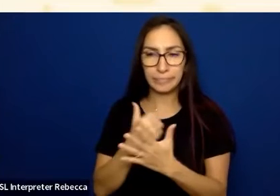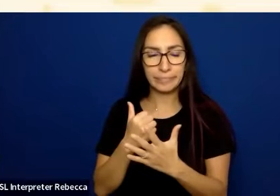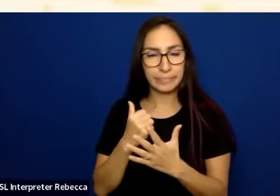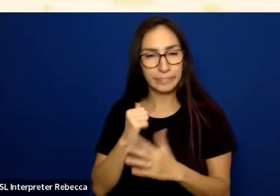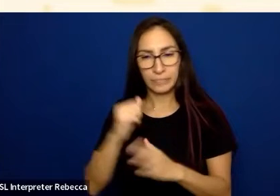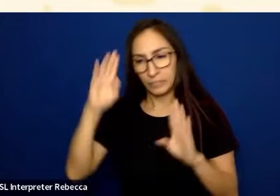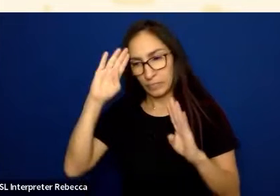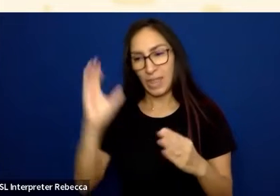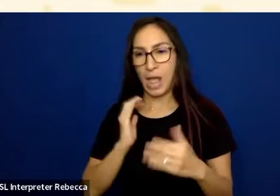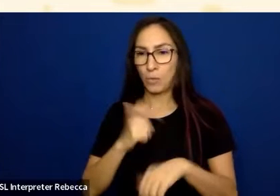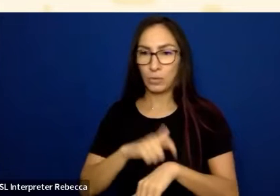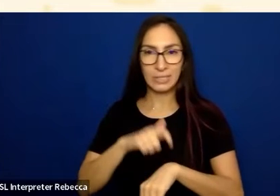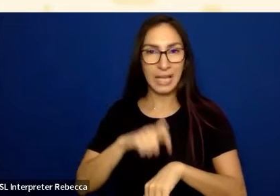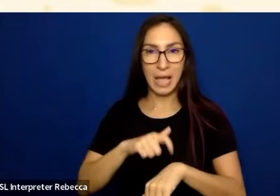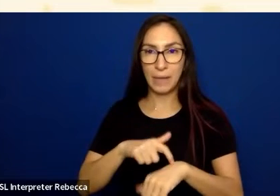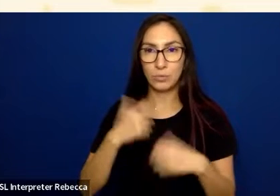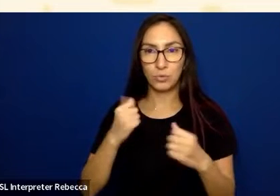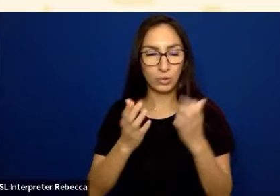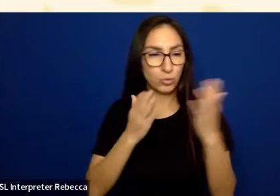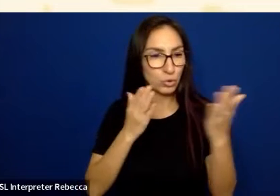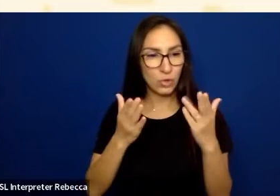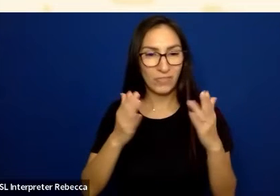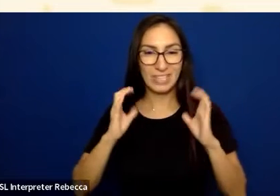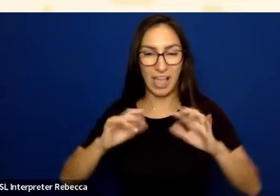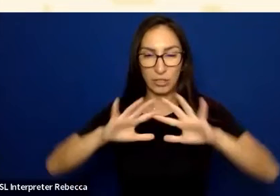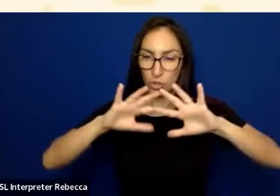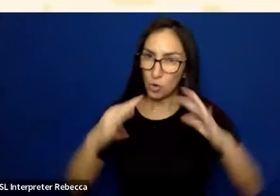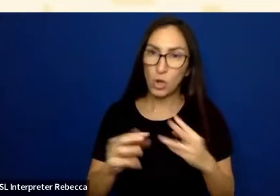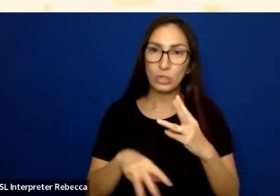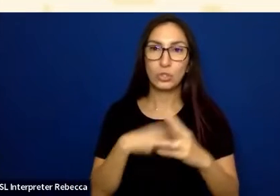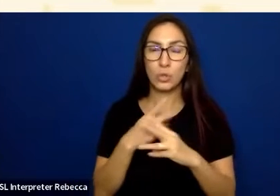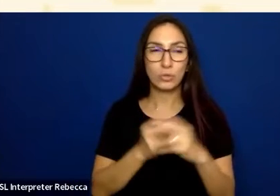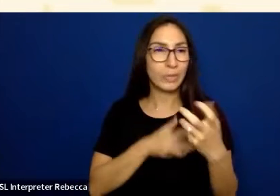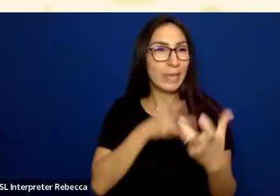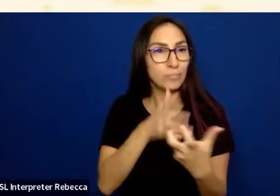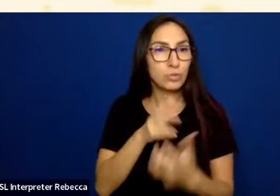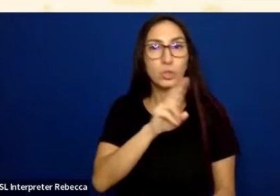across the globe, be it a US timeline or Canada or in the European region.